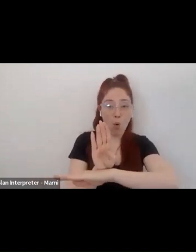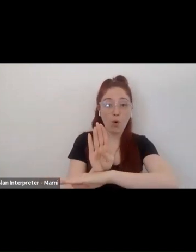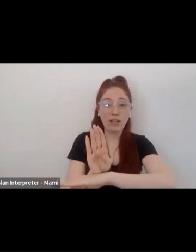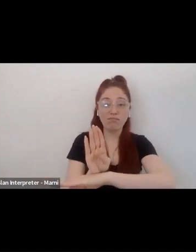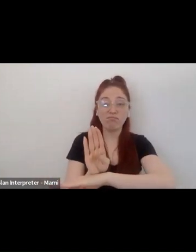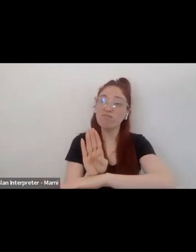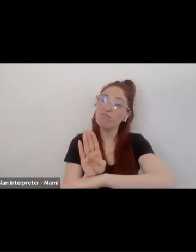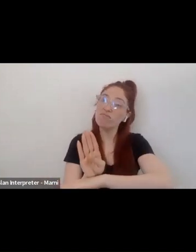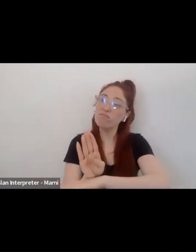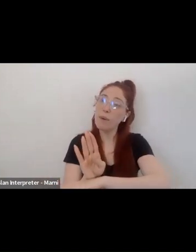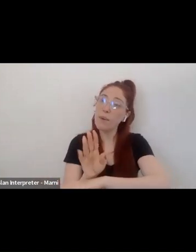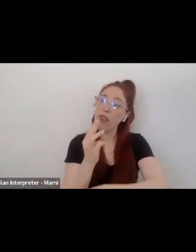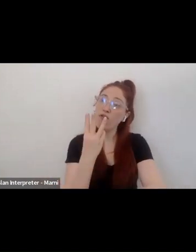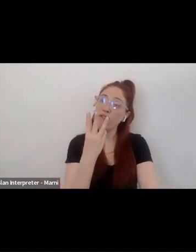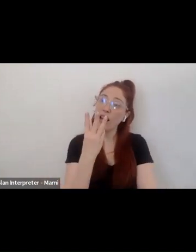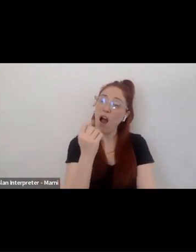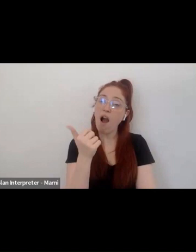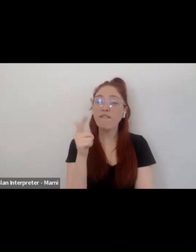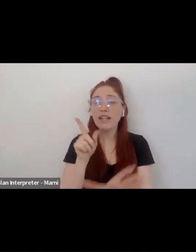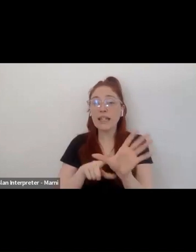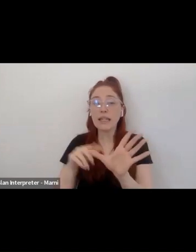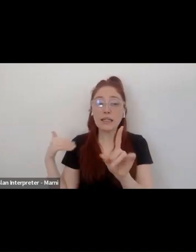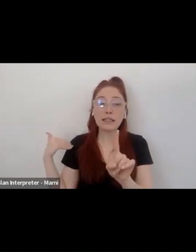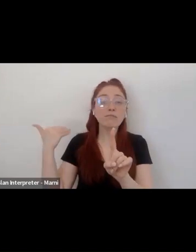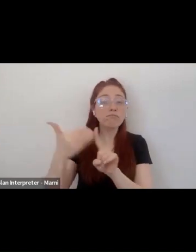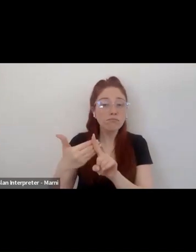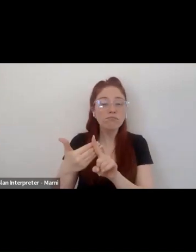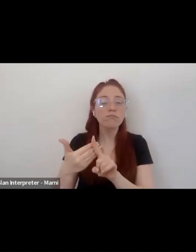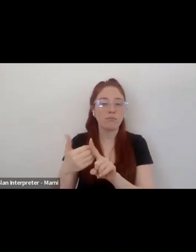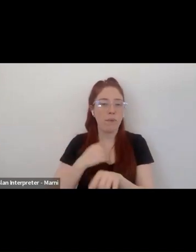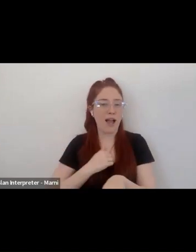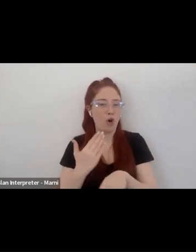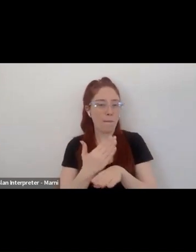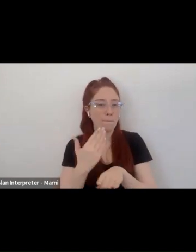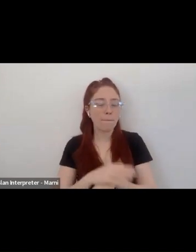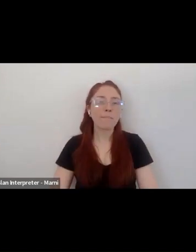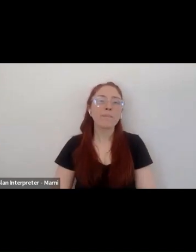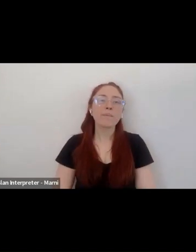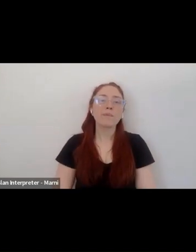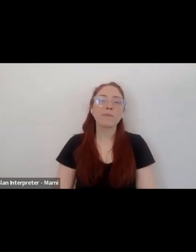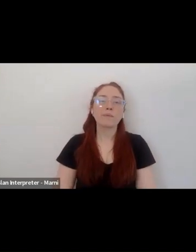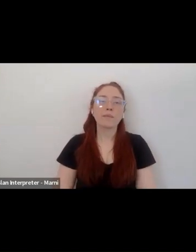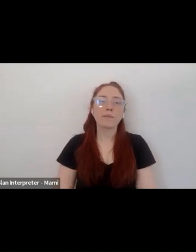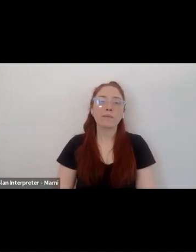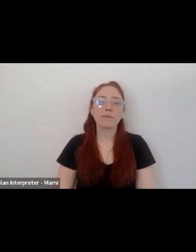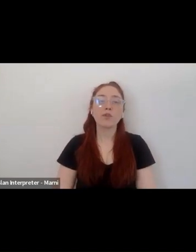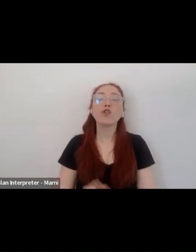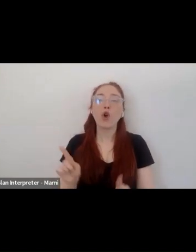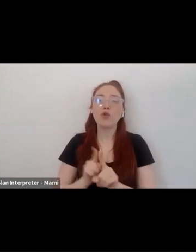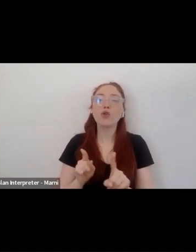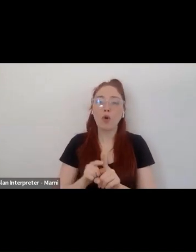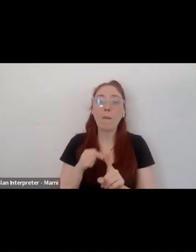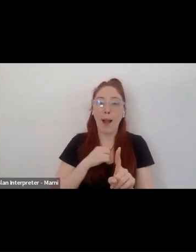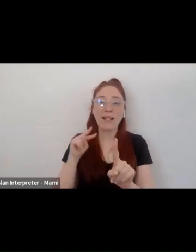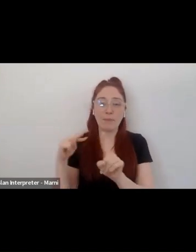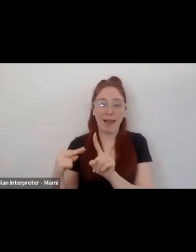sort of three and a half years. And, and it is it's also through that lens that I'm speaking as well, because